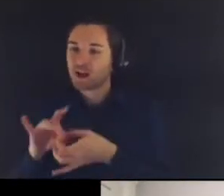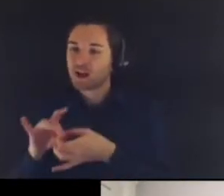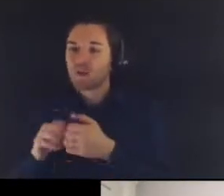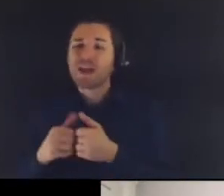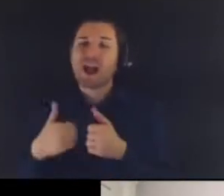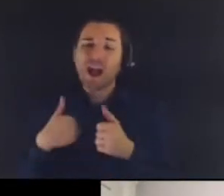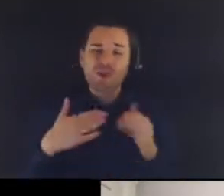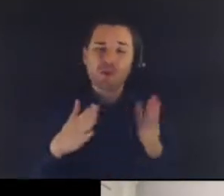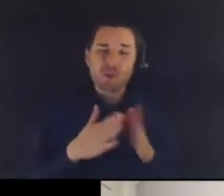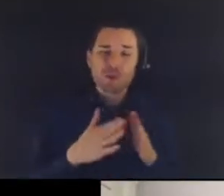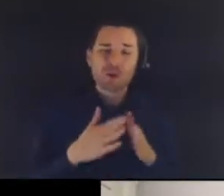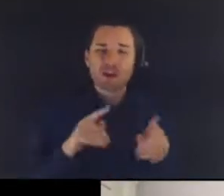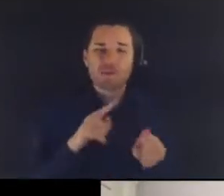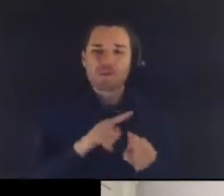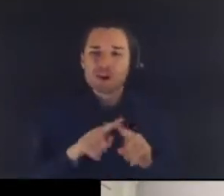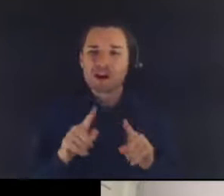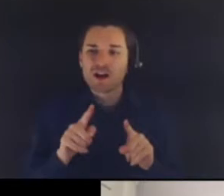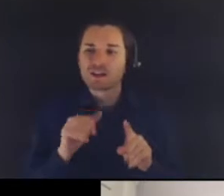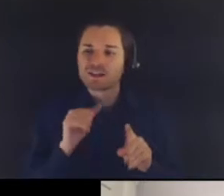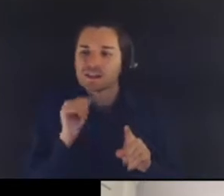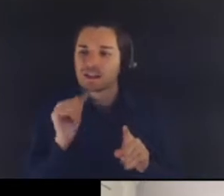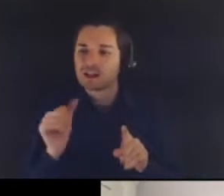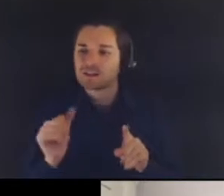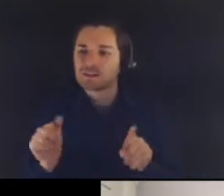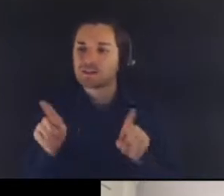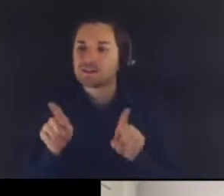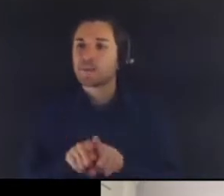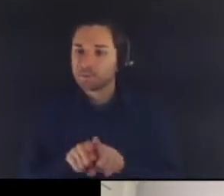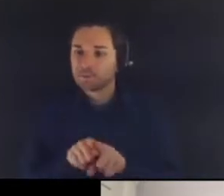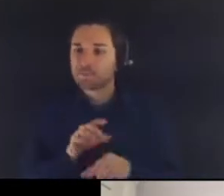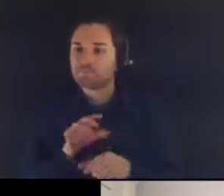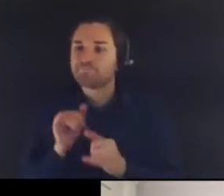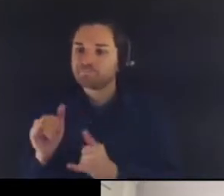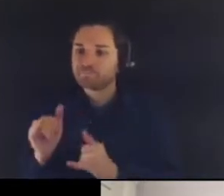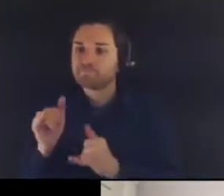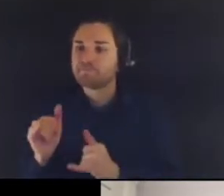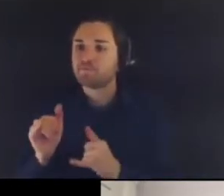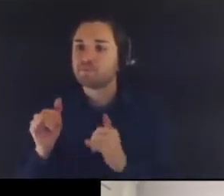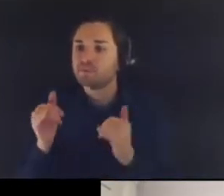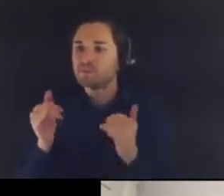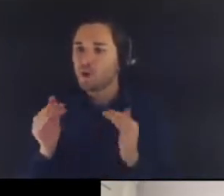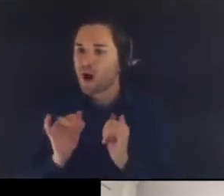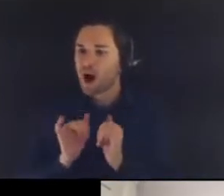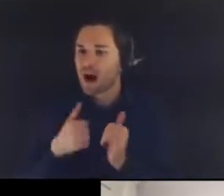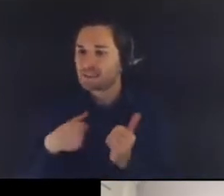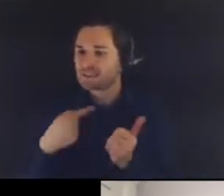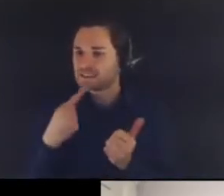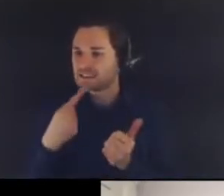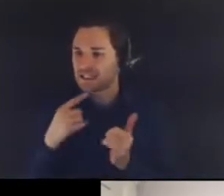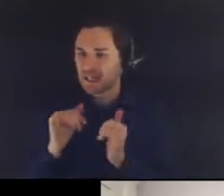in STEM. So, one of the things that I was not able to do was to say Okay, I ve had this